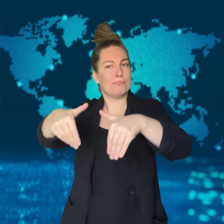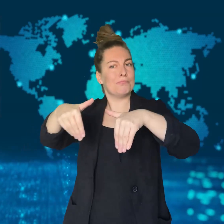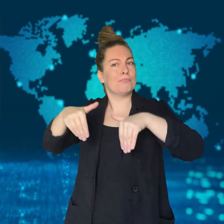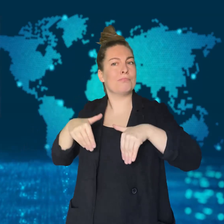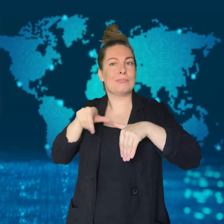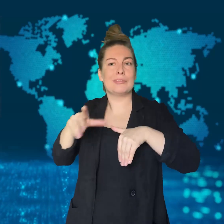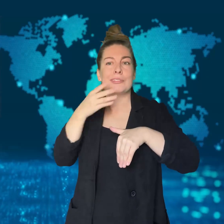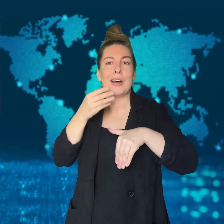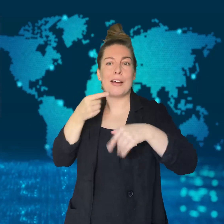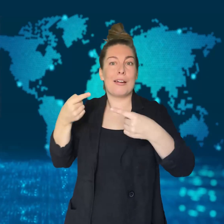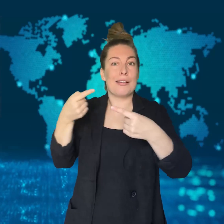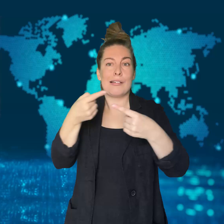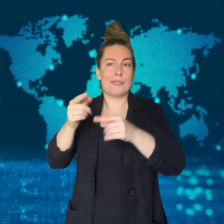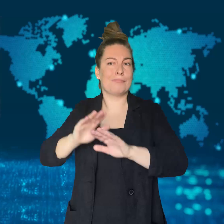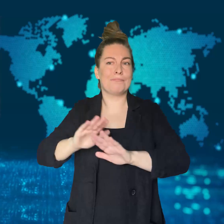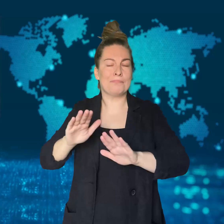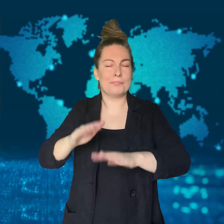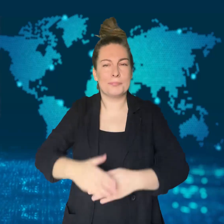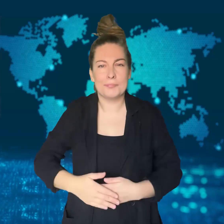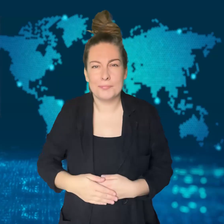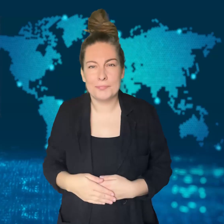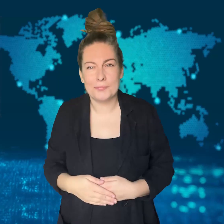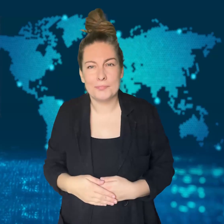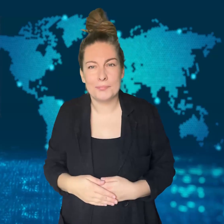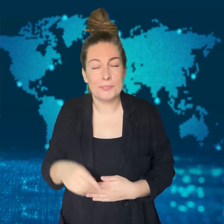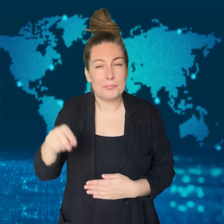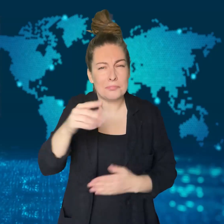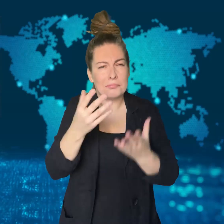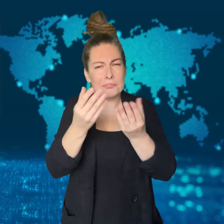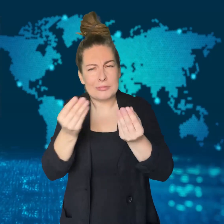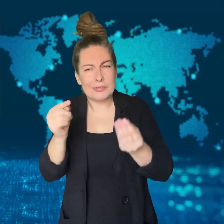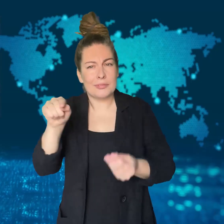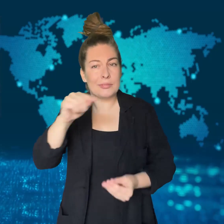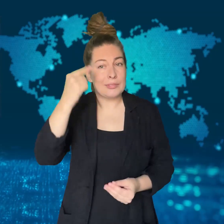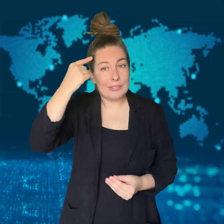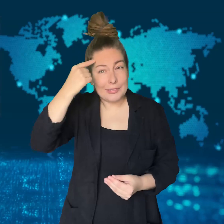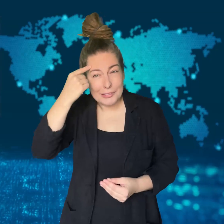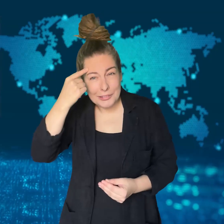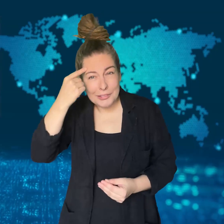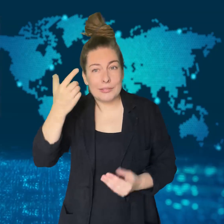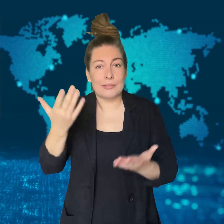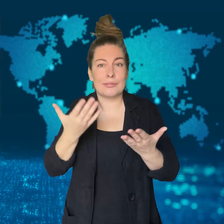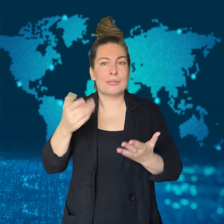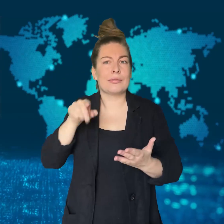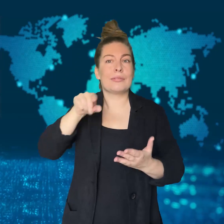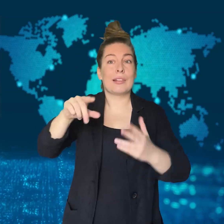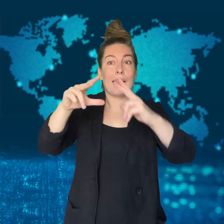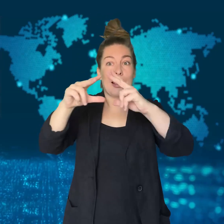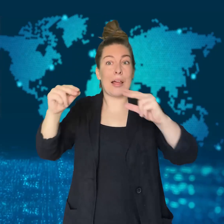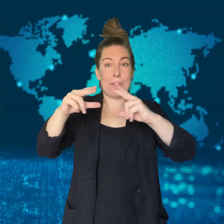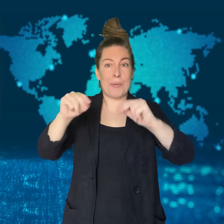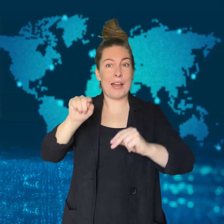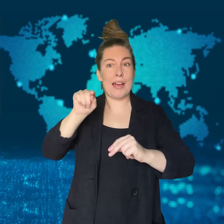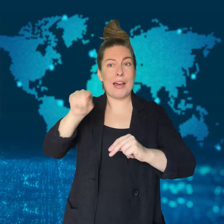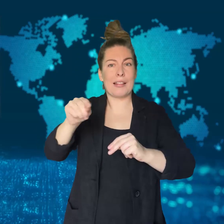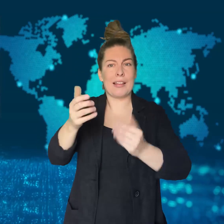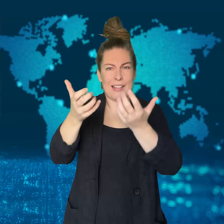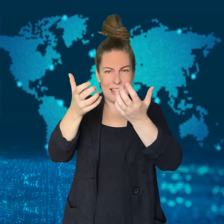Israel when the conflict in Gaza ended.